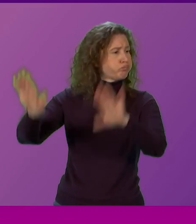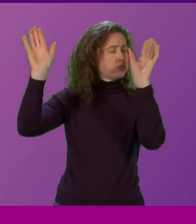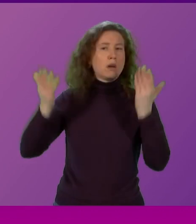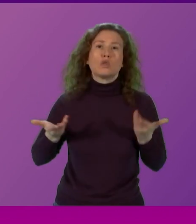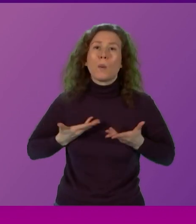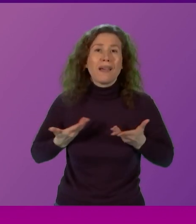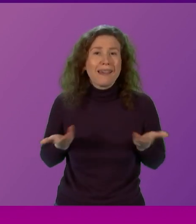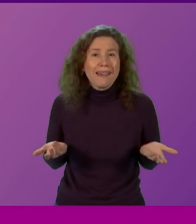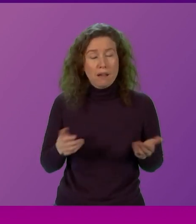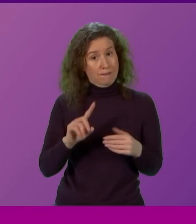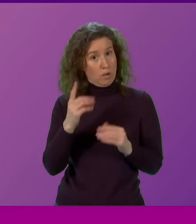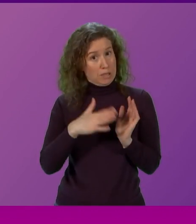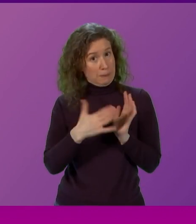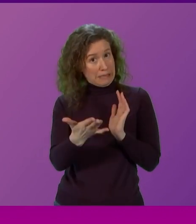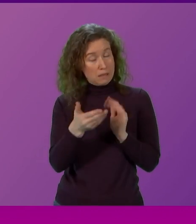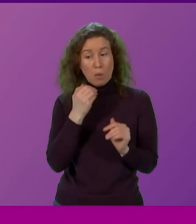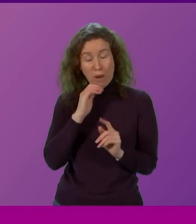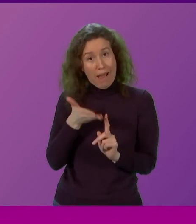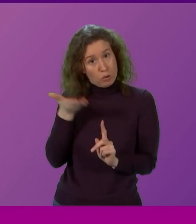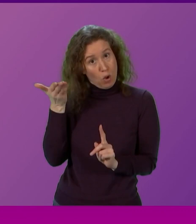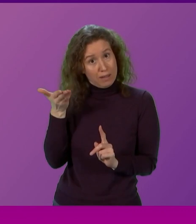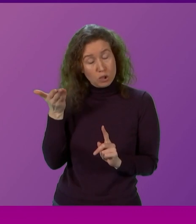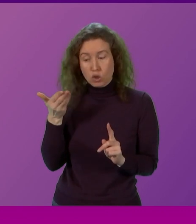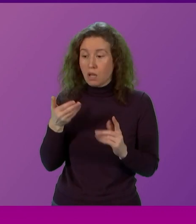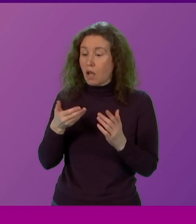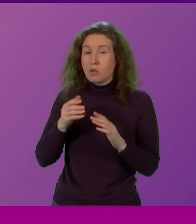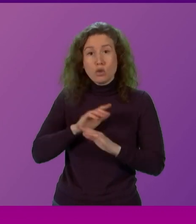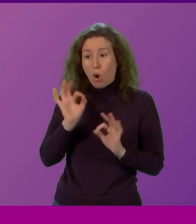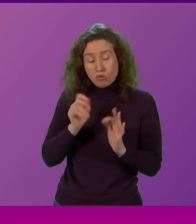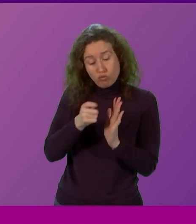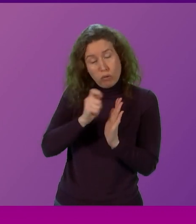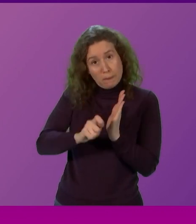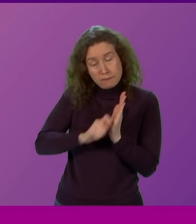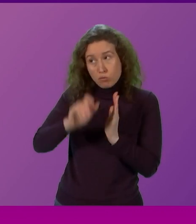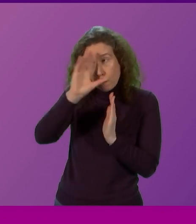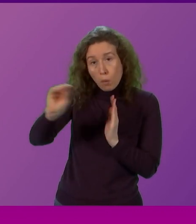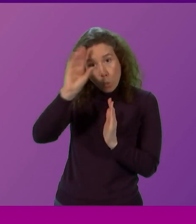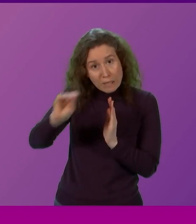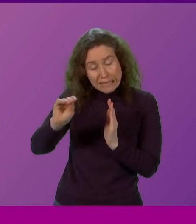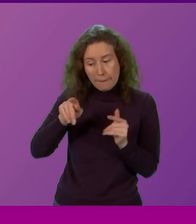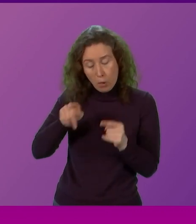Does the First Minister acknowledge that underreporting of bullying incidents in schools is an issue,